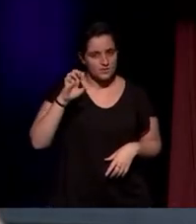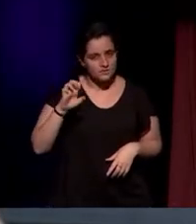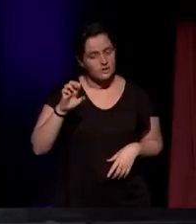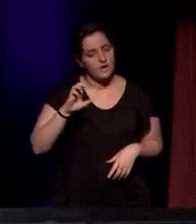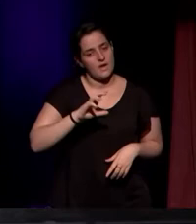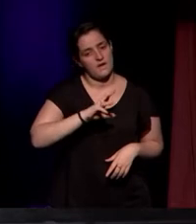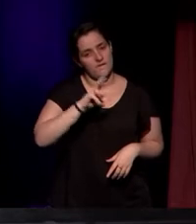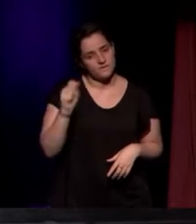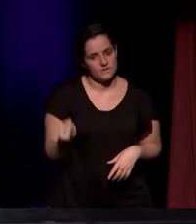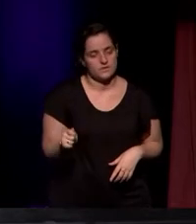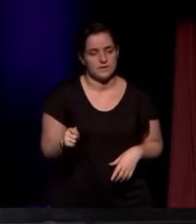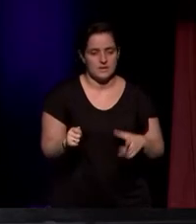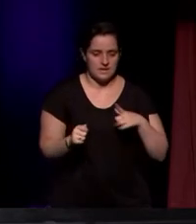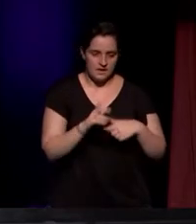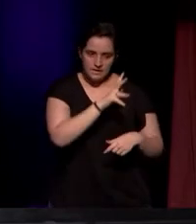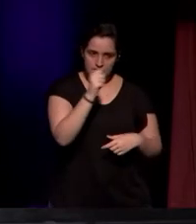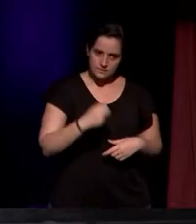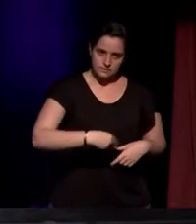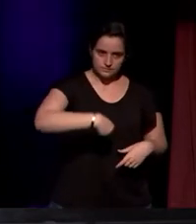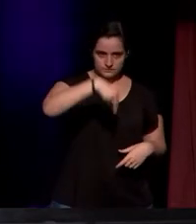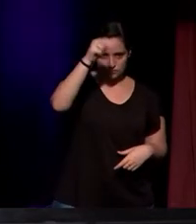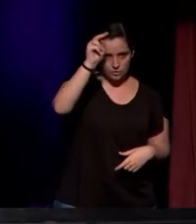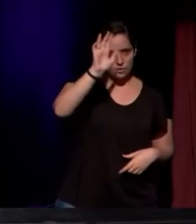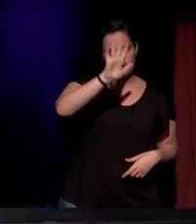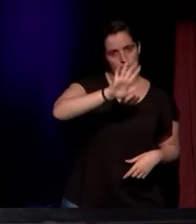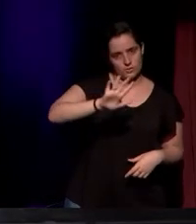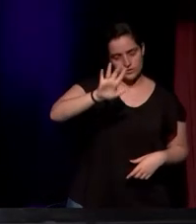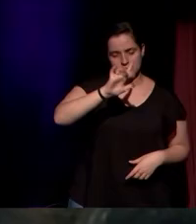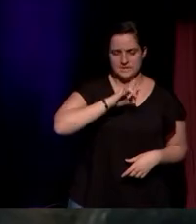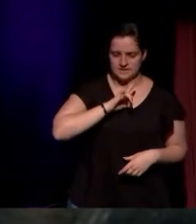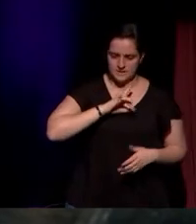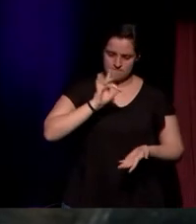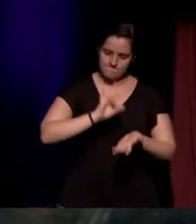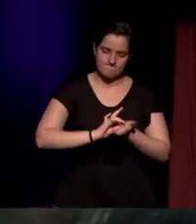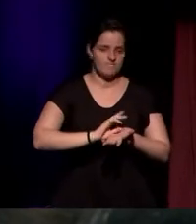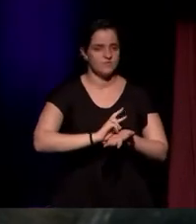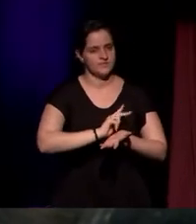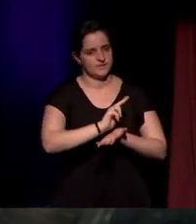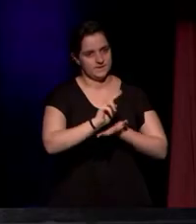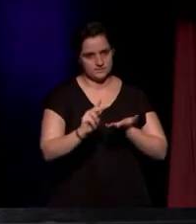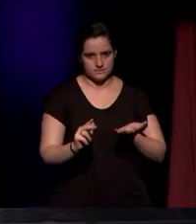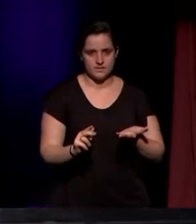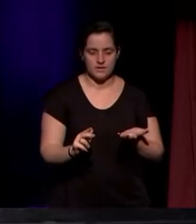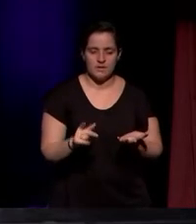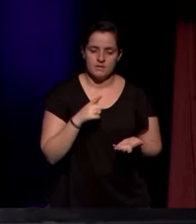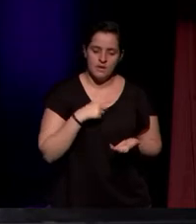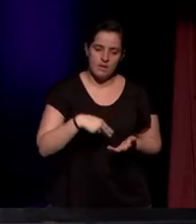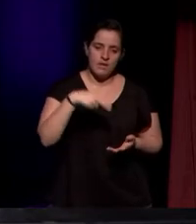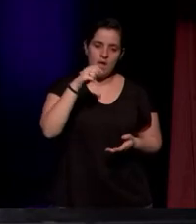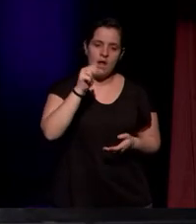which has a very diverse reality, we have Southern Africa, we have East Africa,